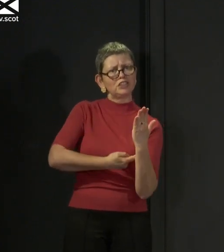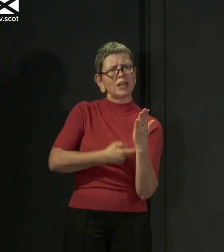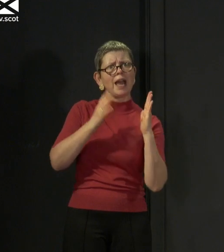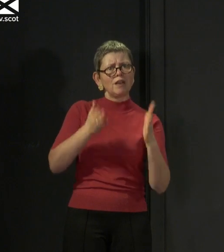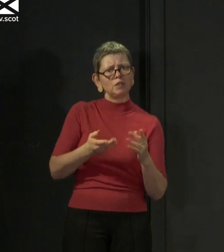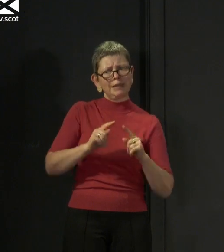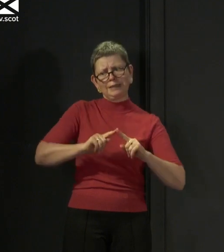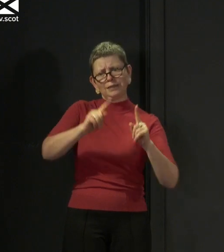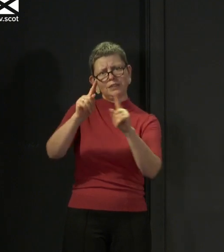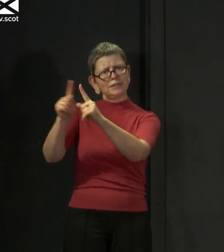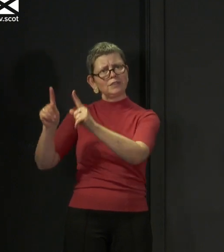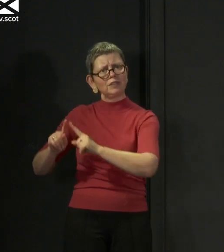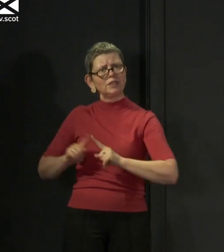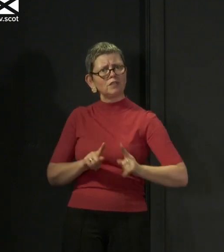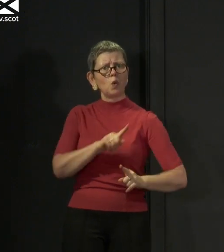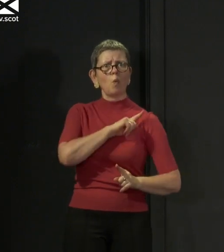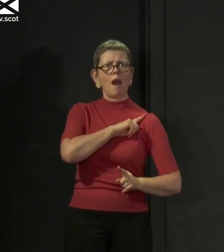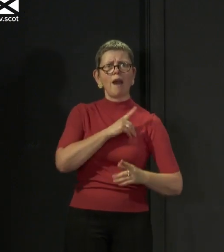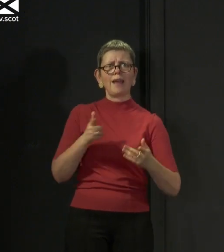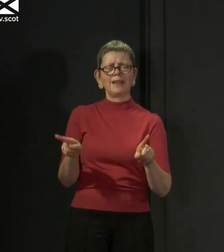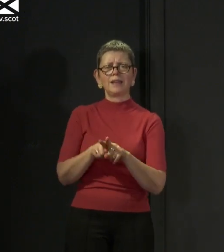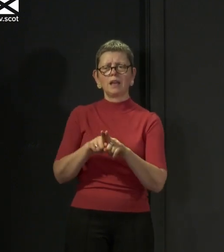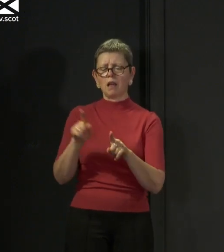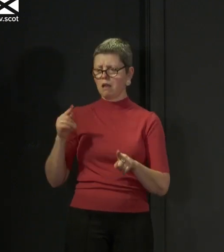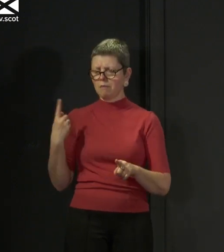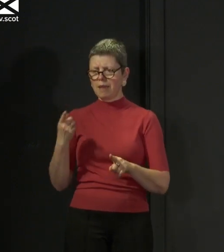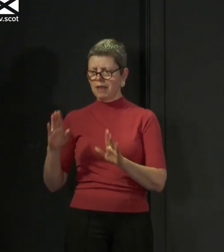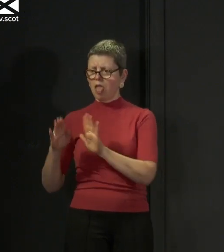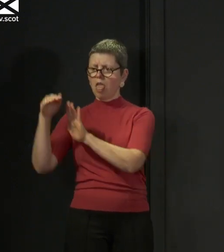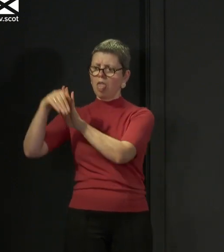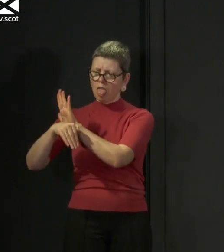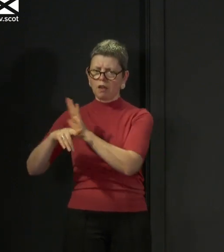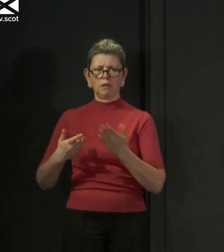we went into this infection curve that we may all be at different stages on it. So what